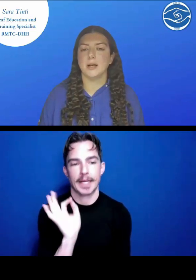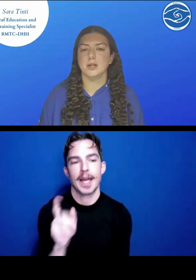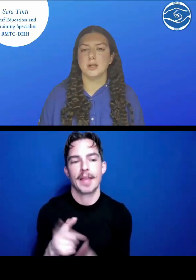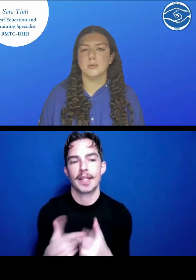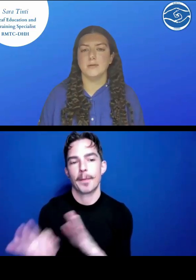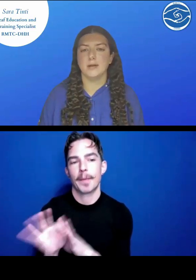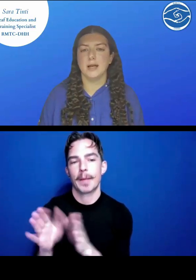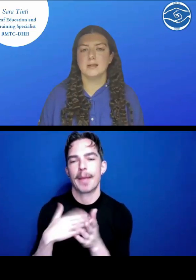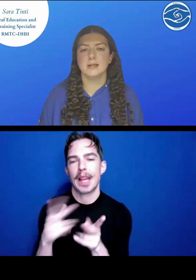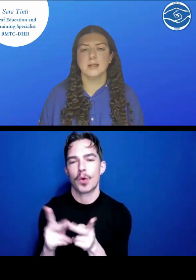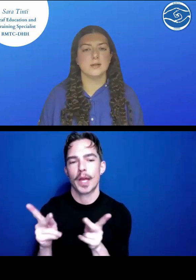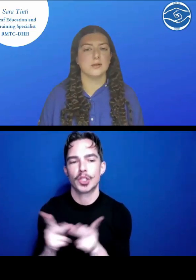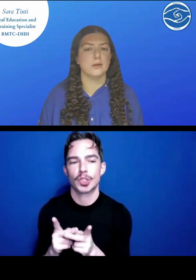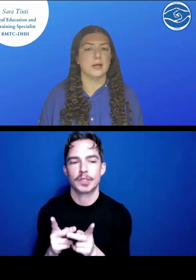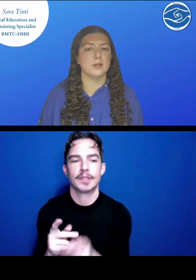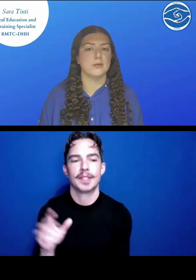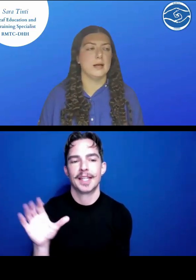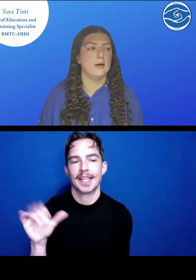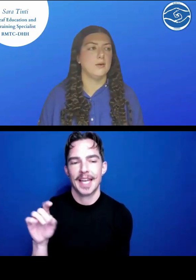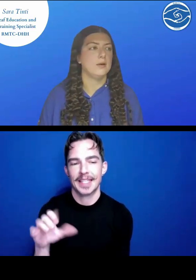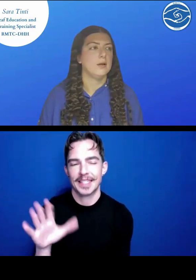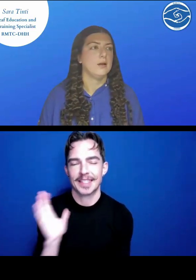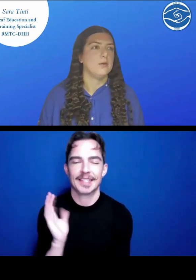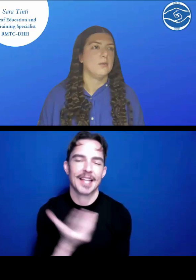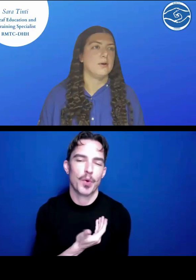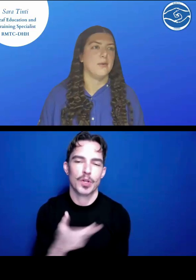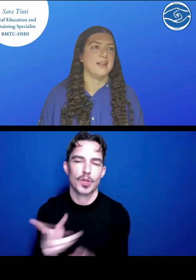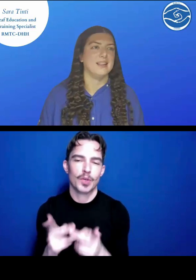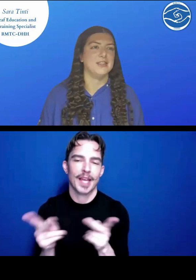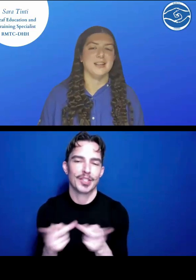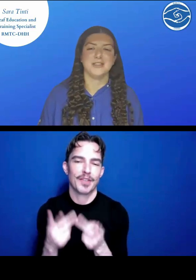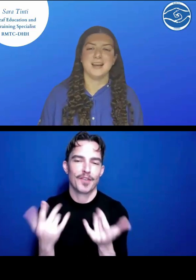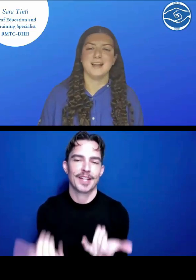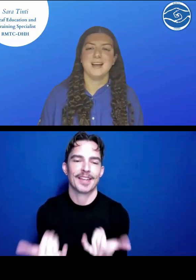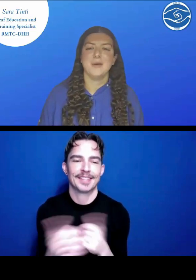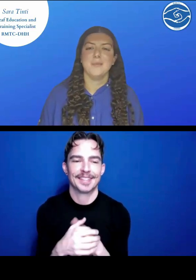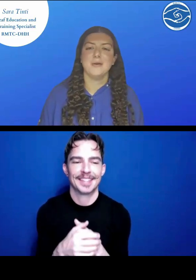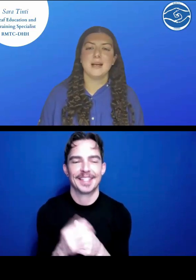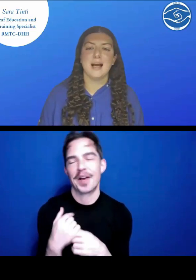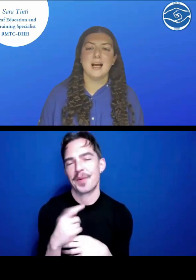location. We have Candace in here as our location right now. I'll go in and change that. But you can